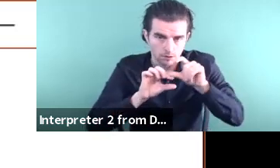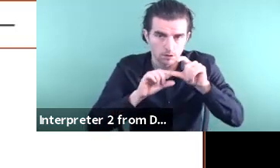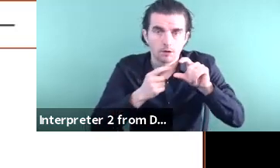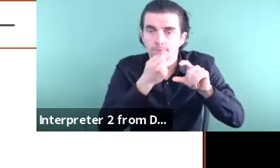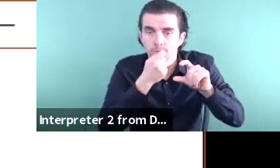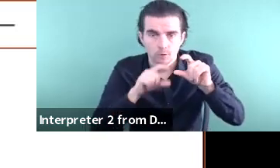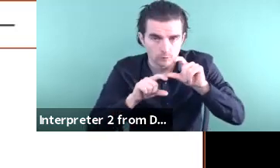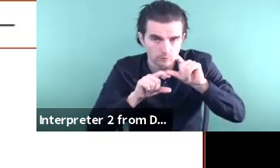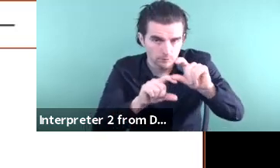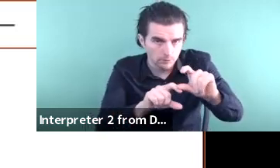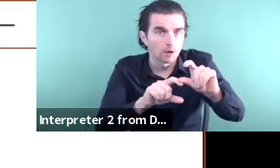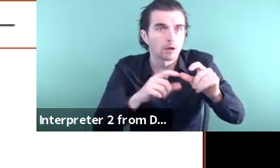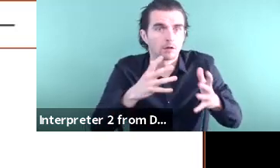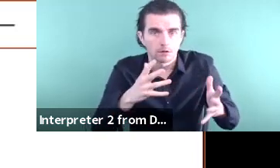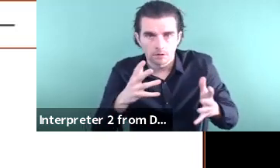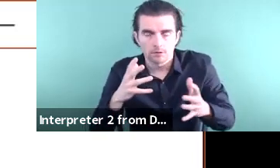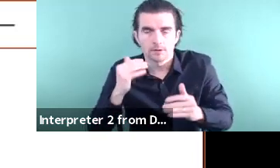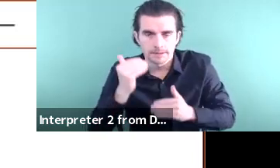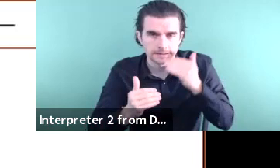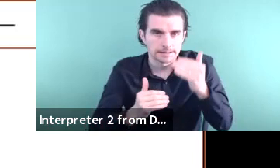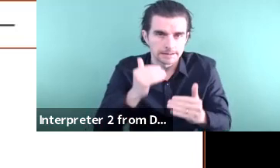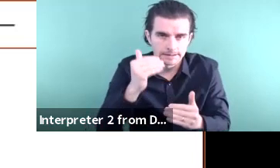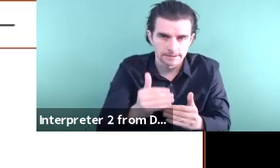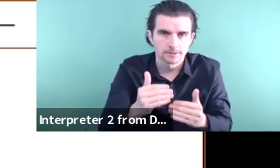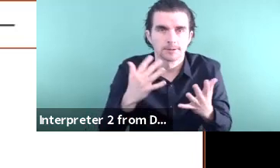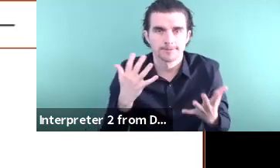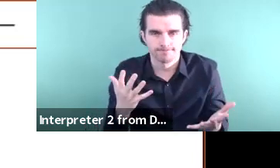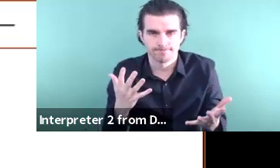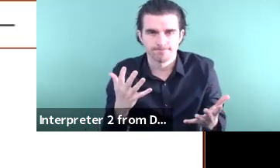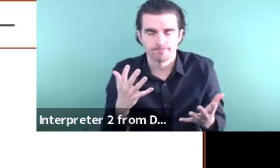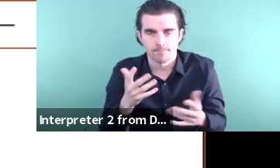social pension scheme for senior citizens above 65 that do not have a pension,